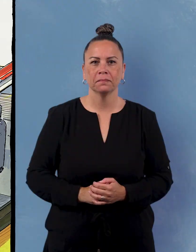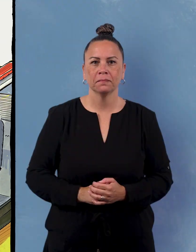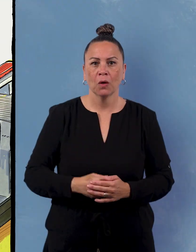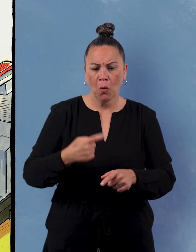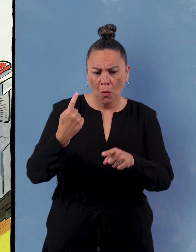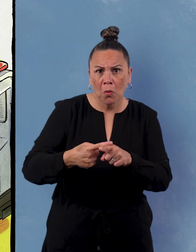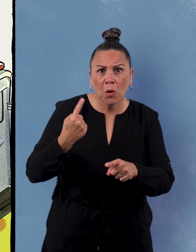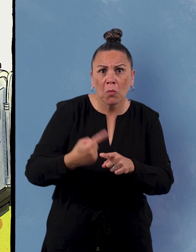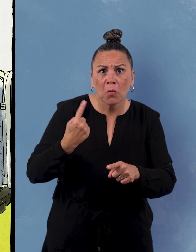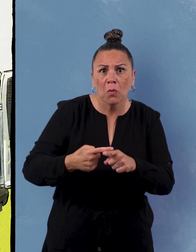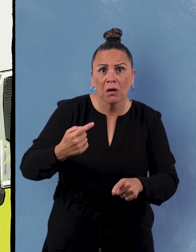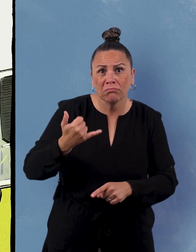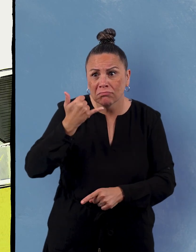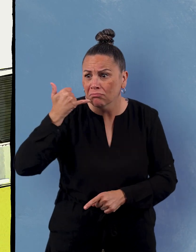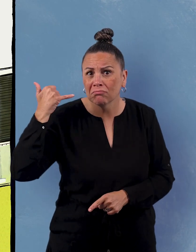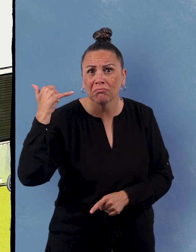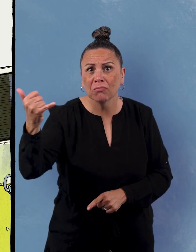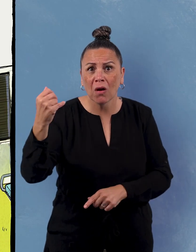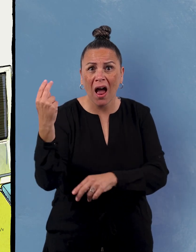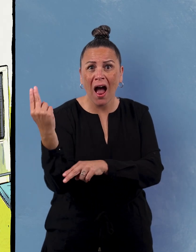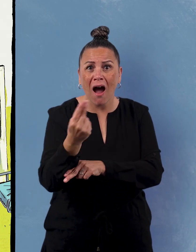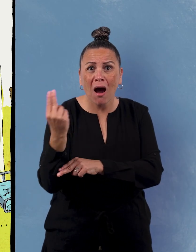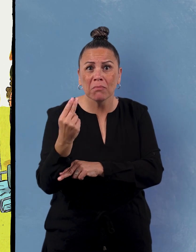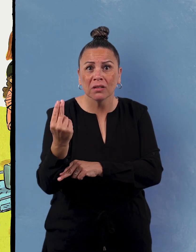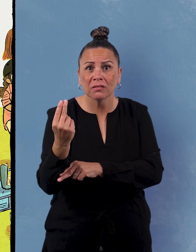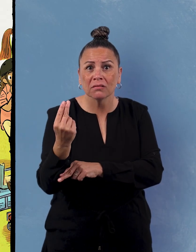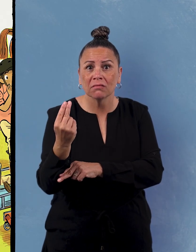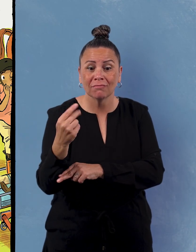We have to call the ambulance – quick, quick, quick!